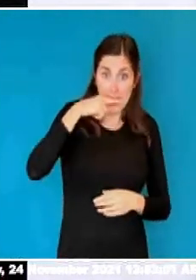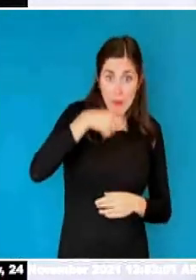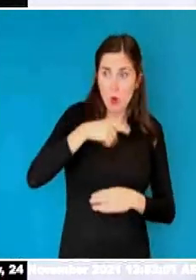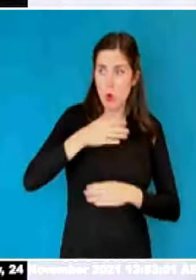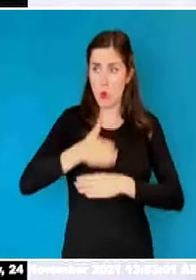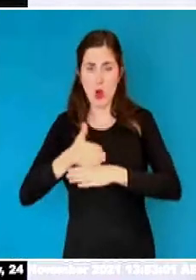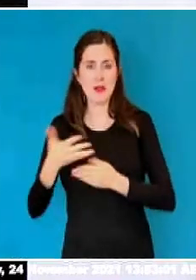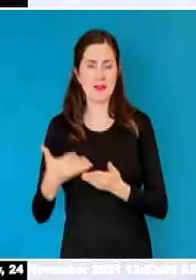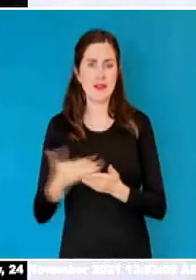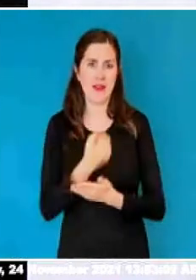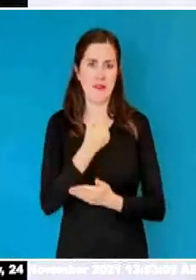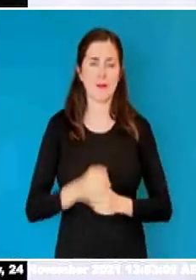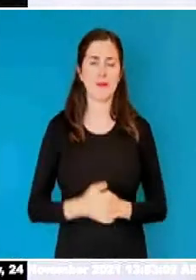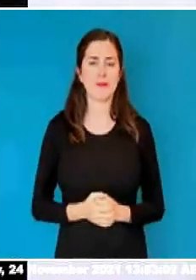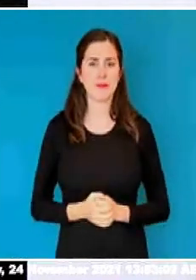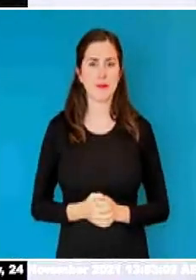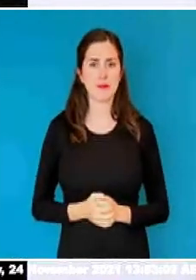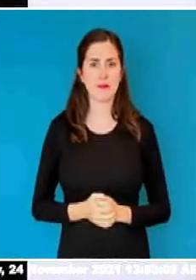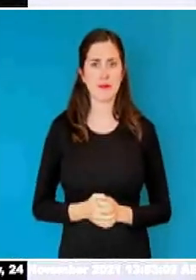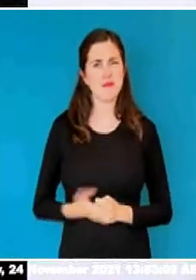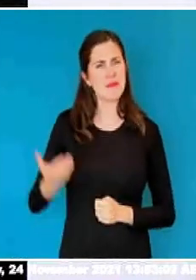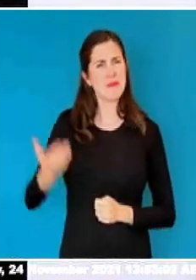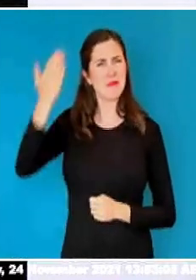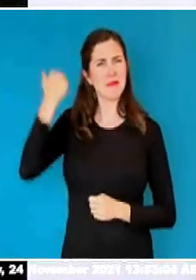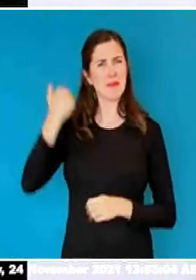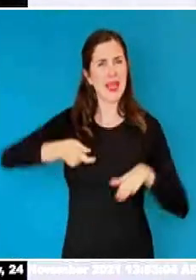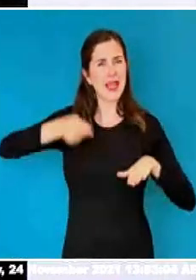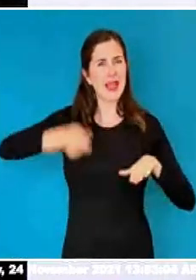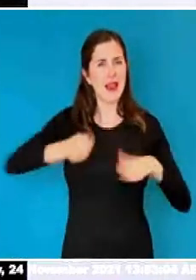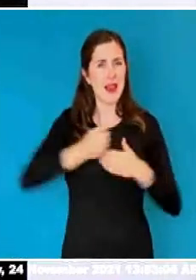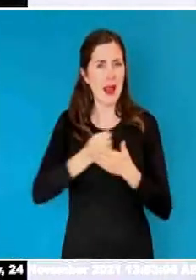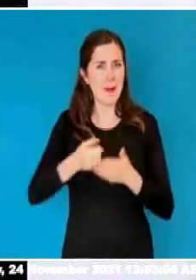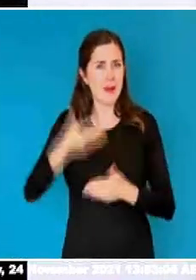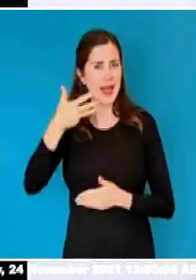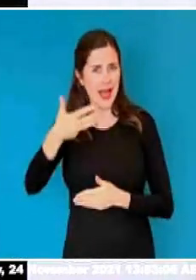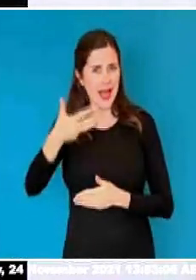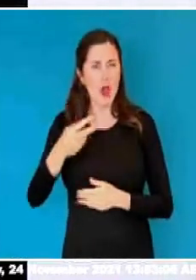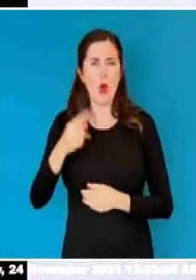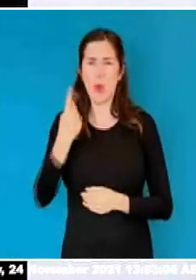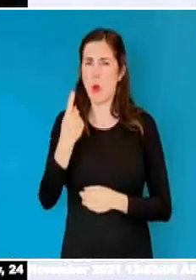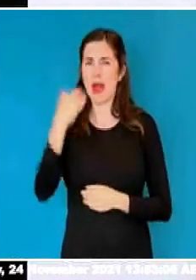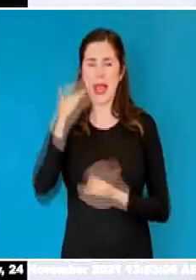Commissioners, at Public hearing 9 you heard evidence from Suzanne Colbert from the